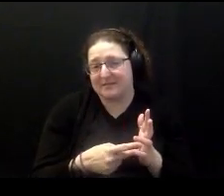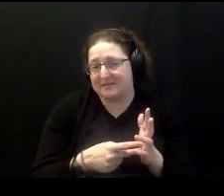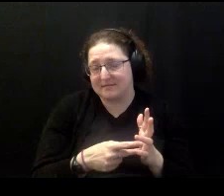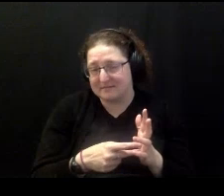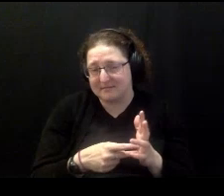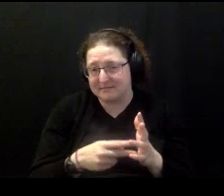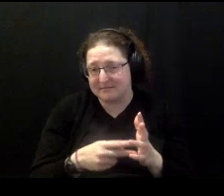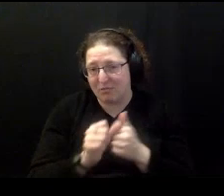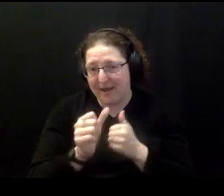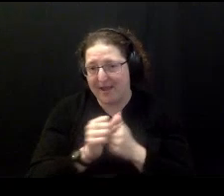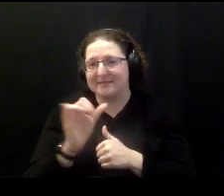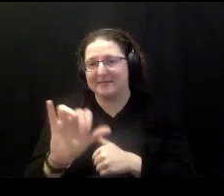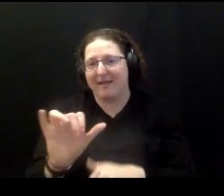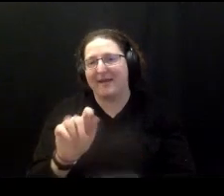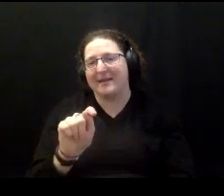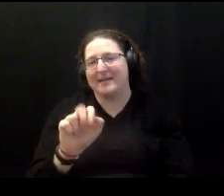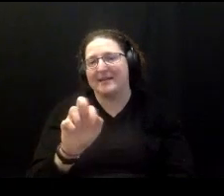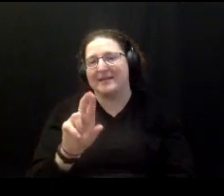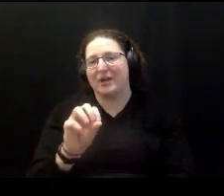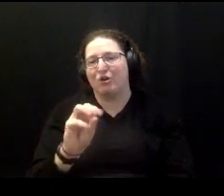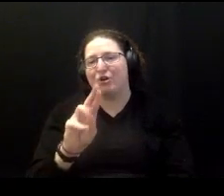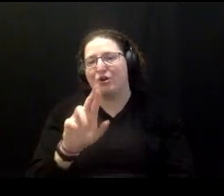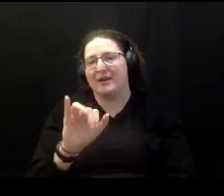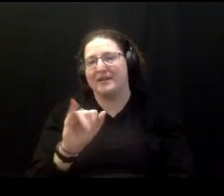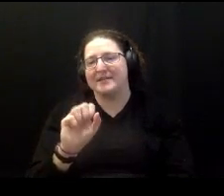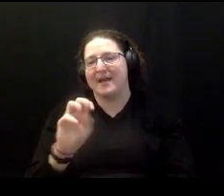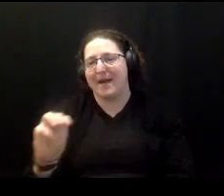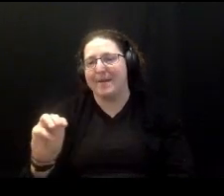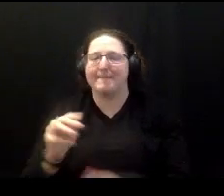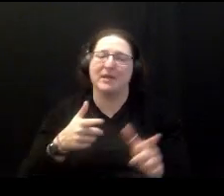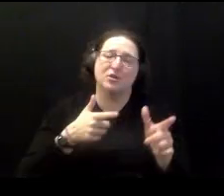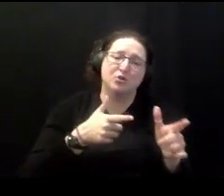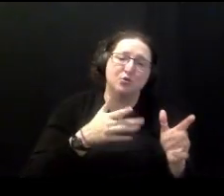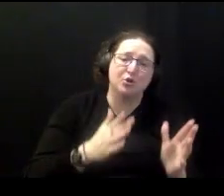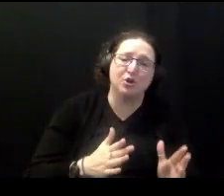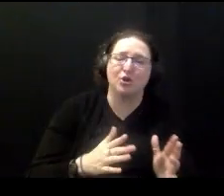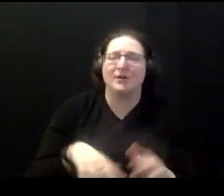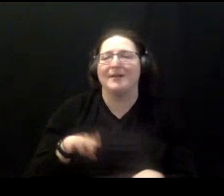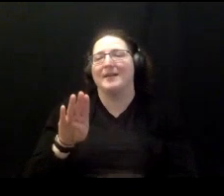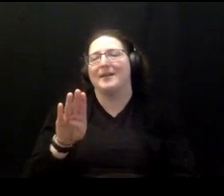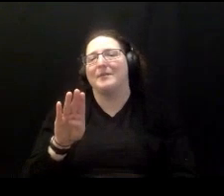acts of terrorism, active shooter events, bioterrorism, and a number of other threats and hazards.